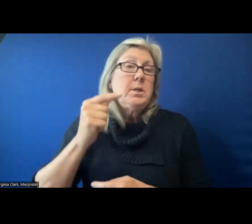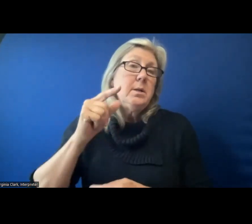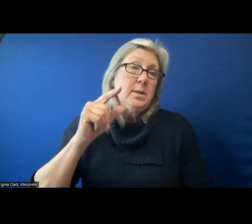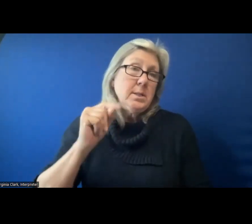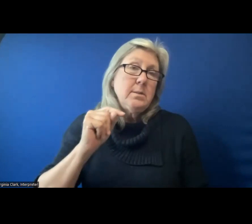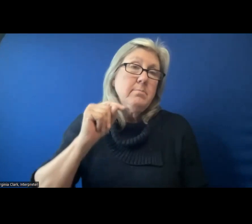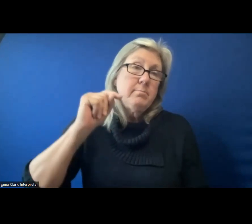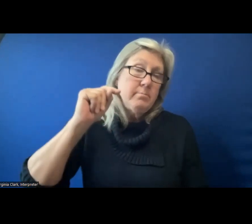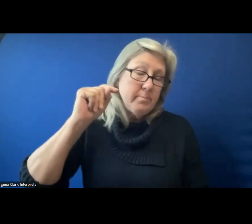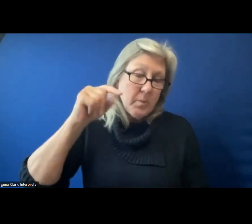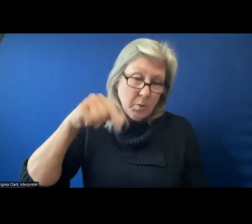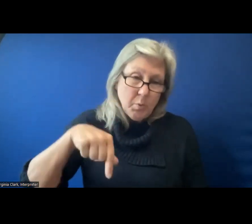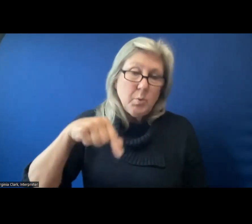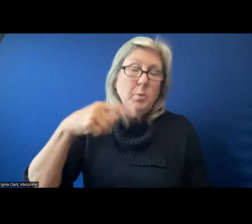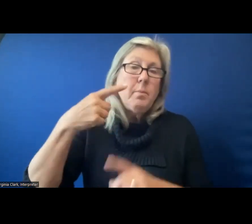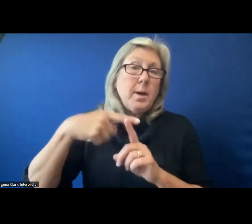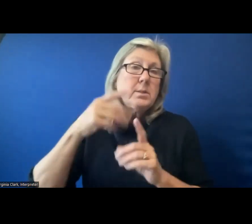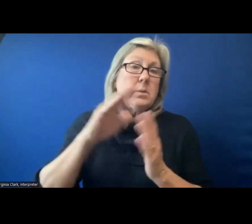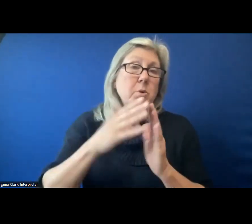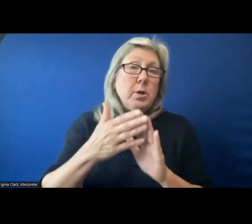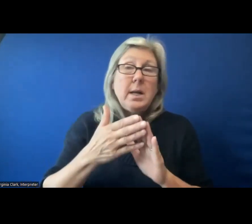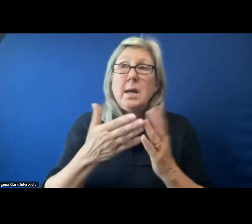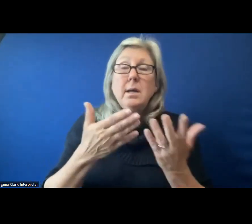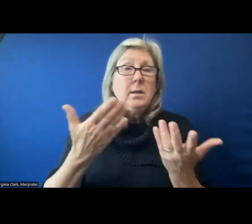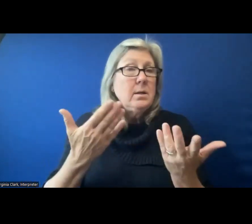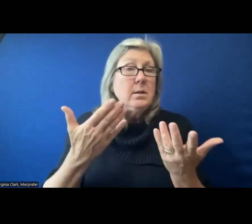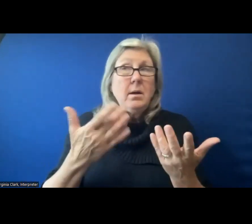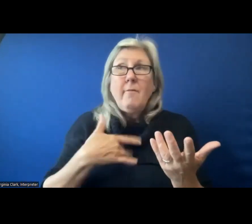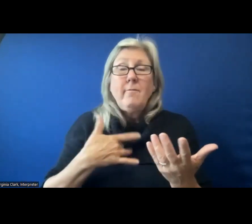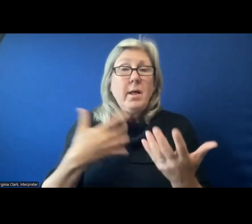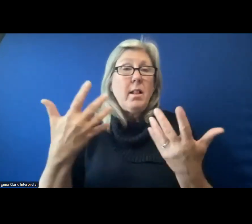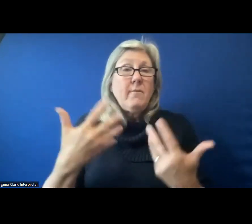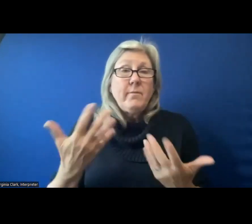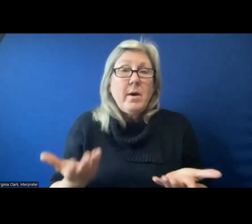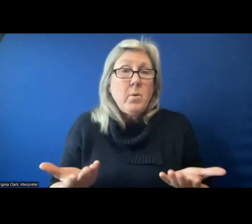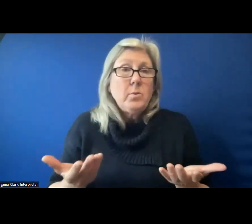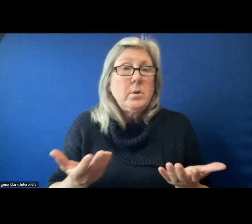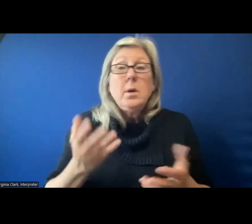same time, feeling even more left out. And yet, people with disabilities are unnecessarily